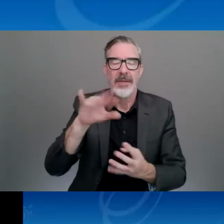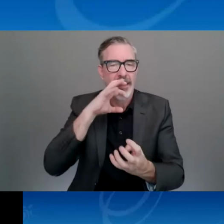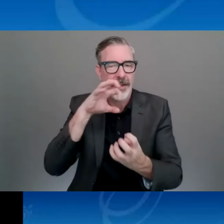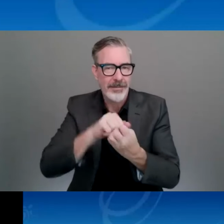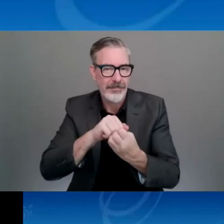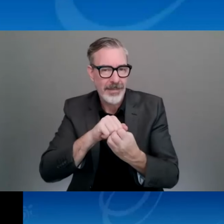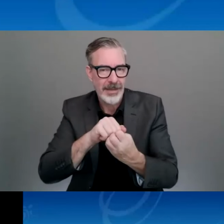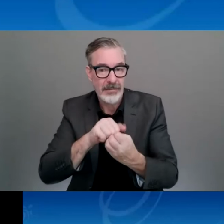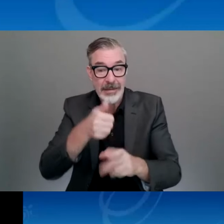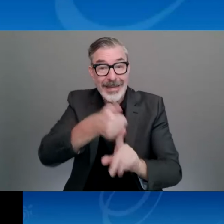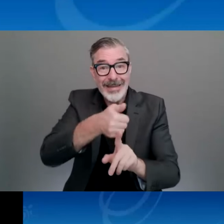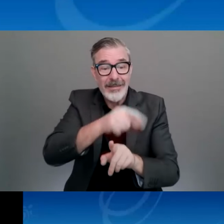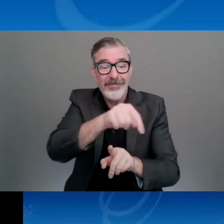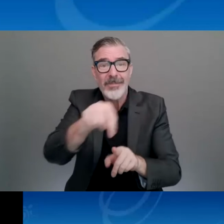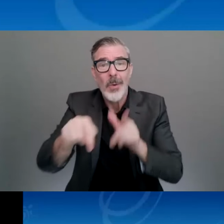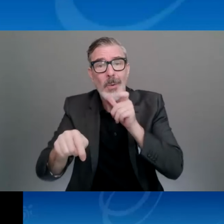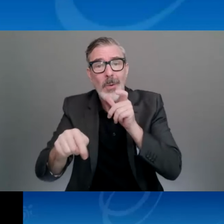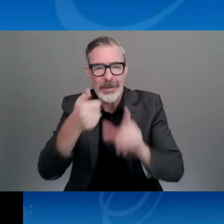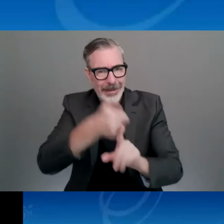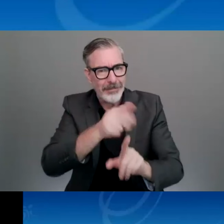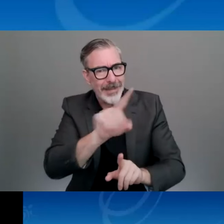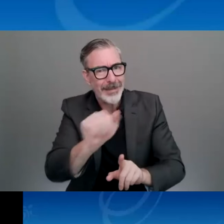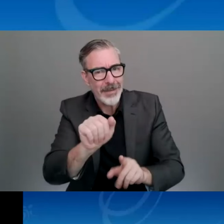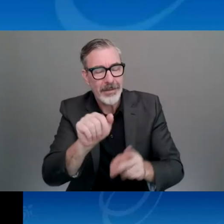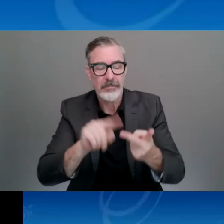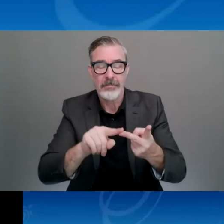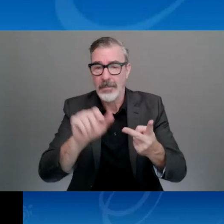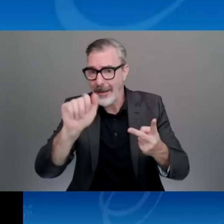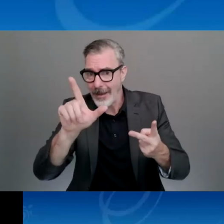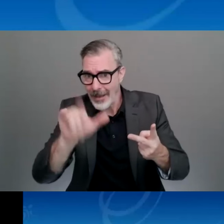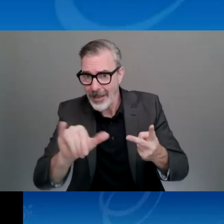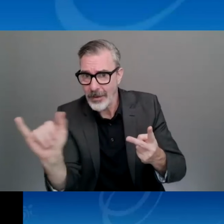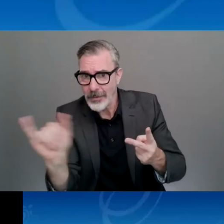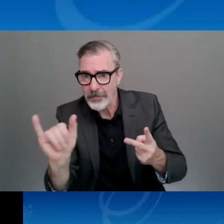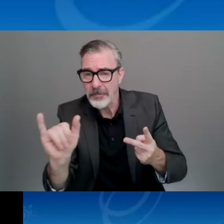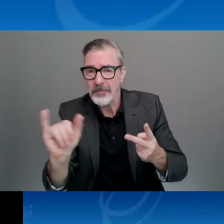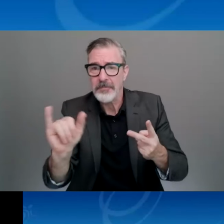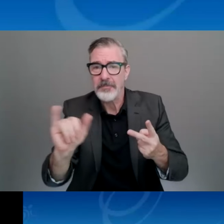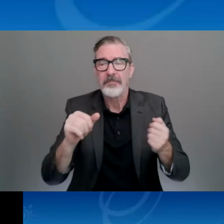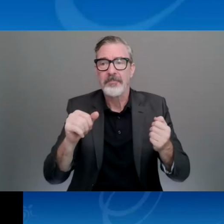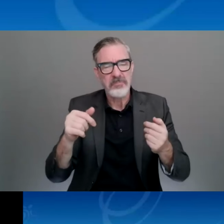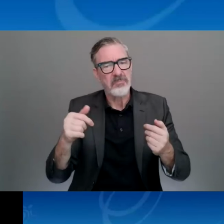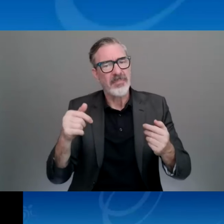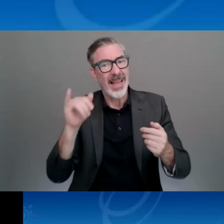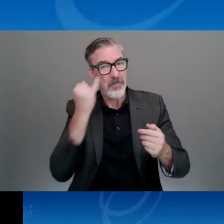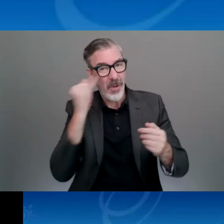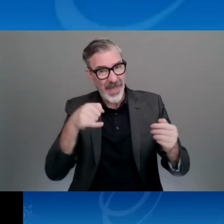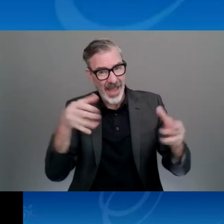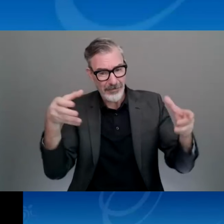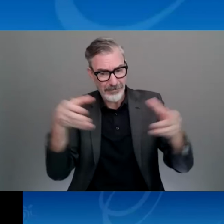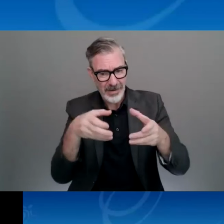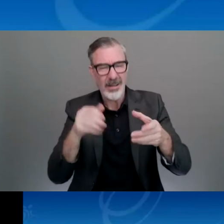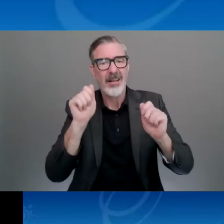with disabilities and voices of allies who might own a domain of work that can really change, and address those recommendations.